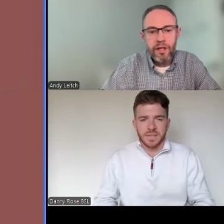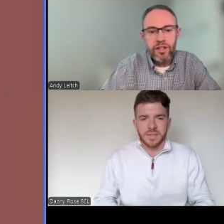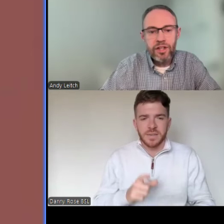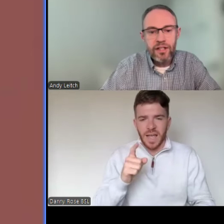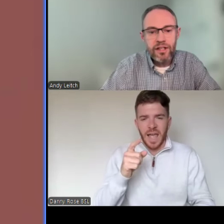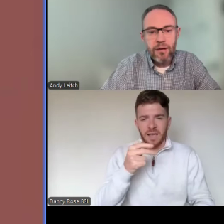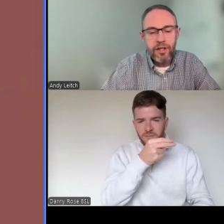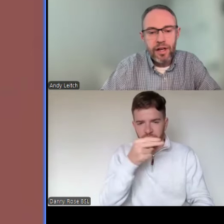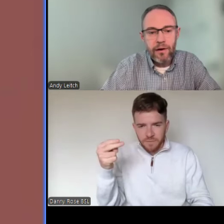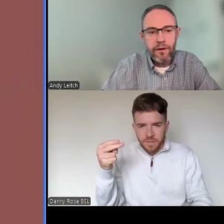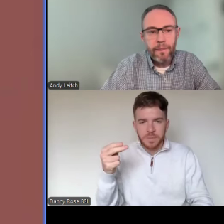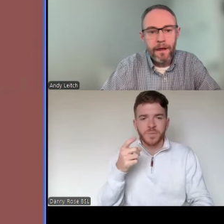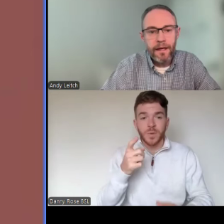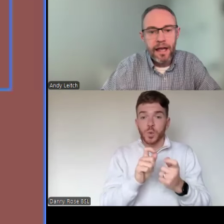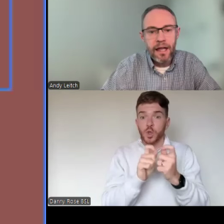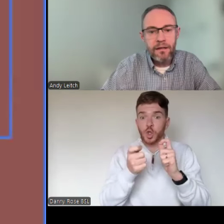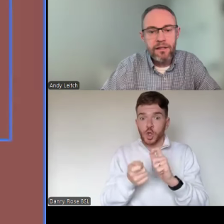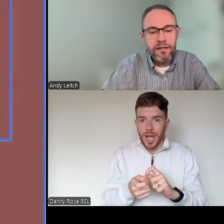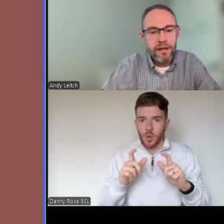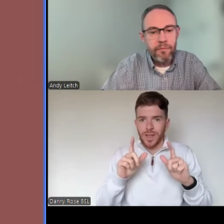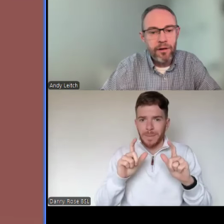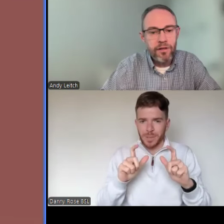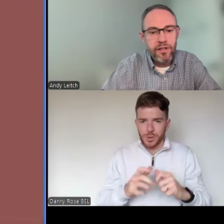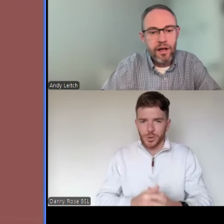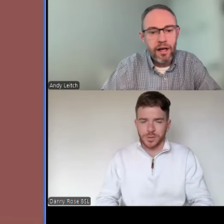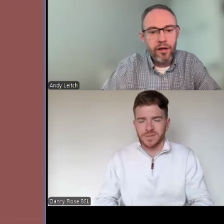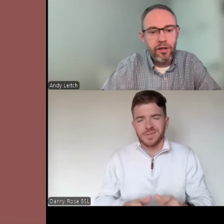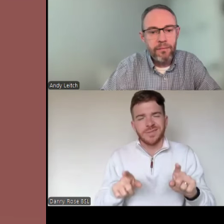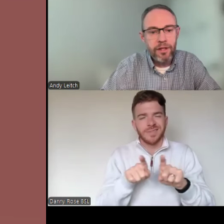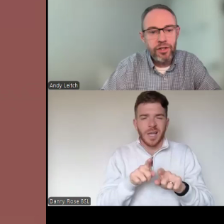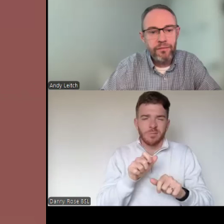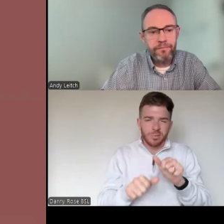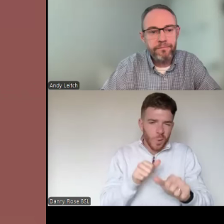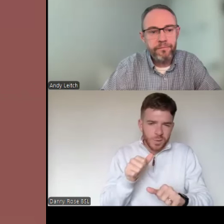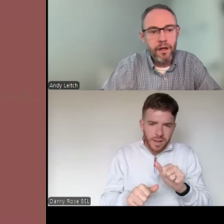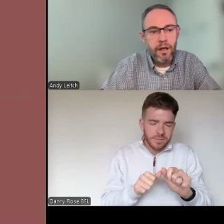We need to change this image, however. Again, it's the same process. I click on the image.